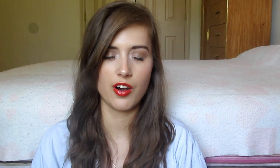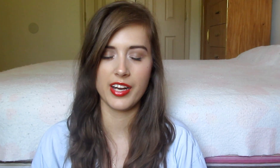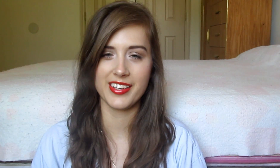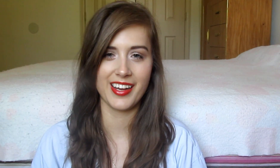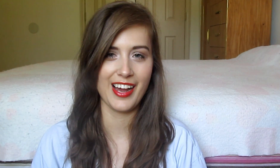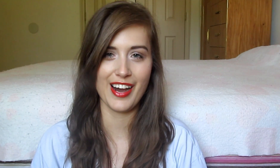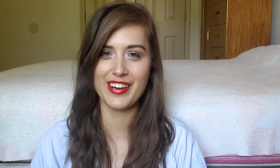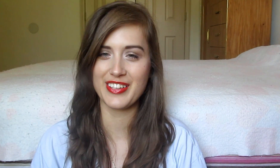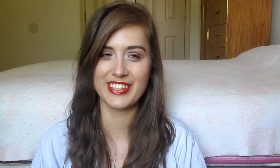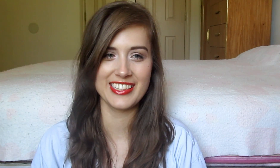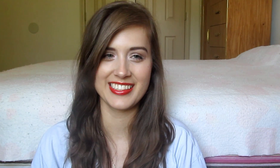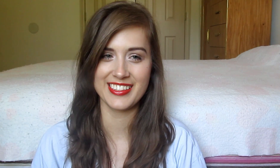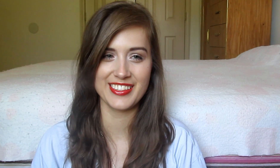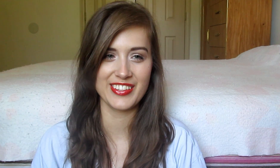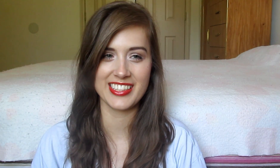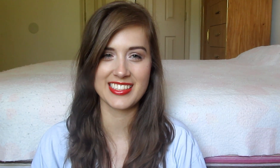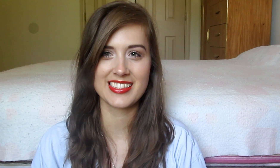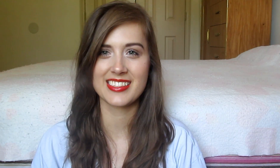no idea how I’m going to do this.”